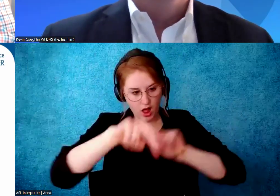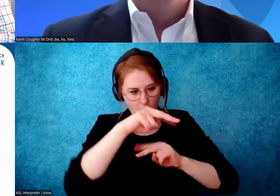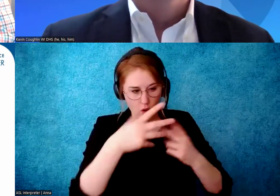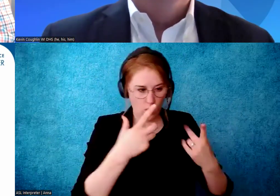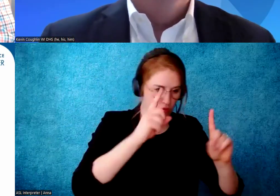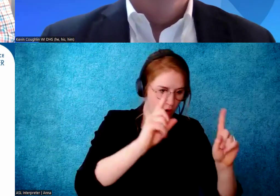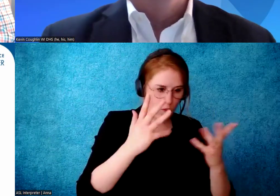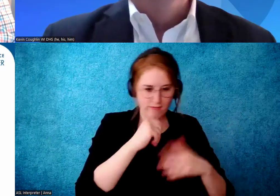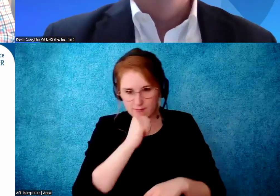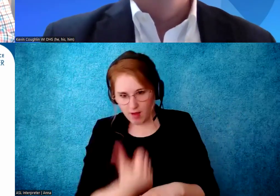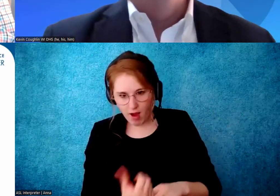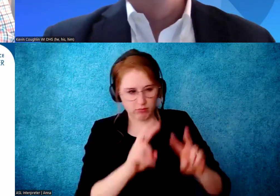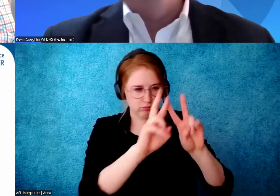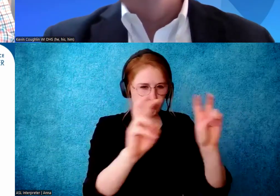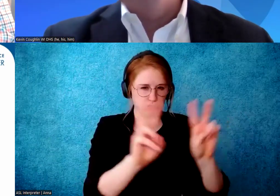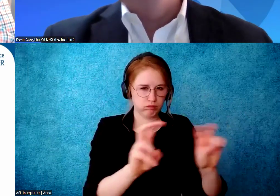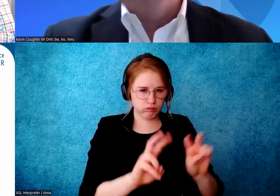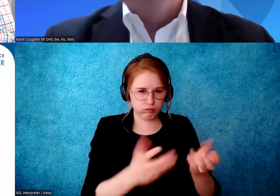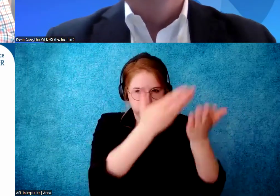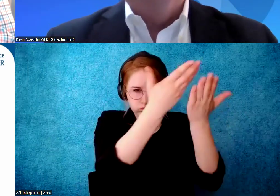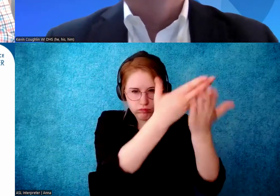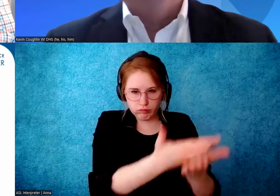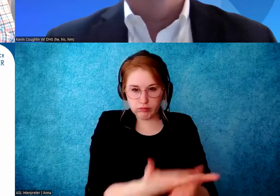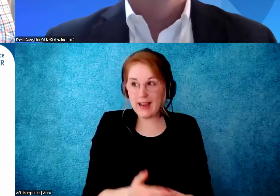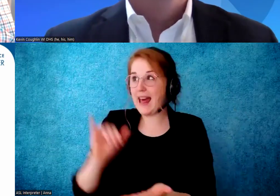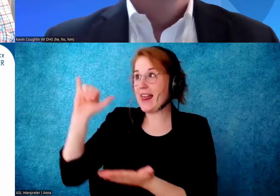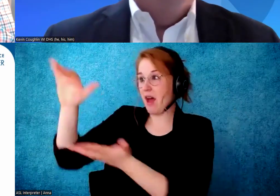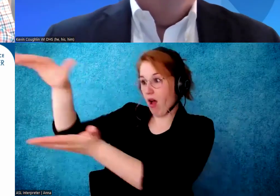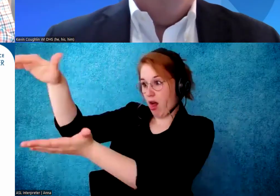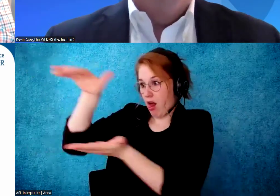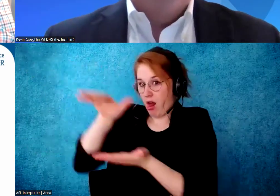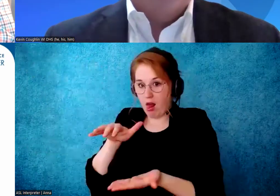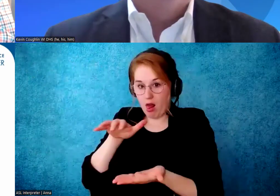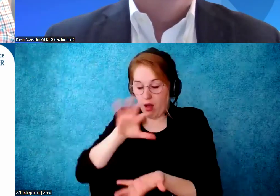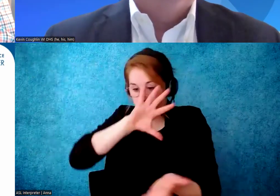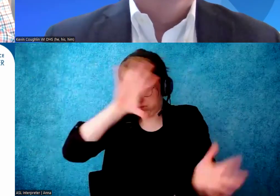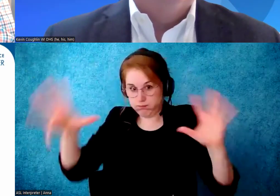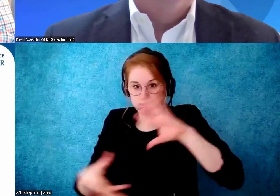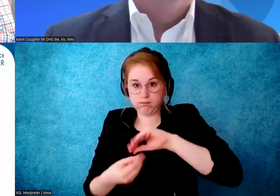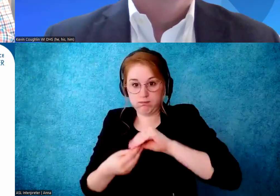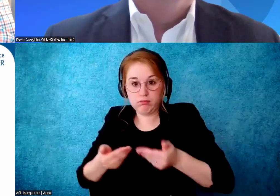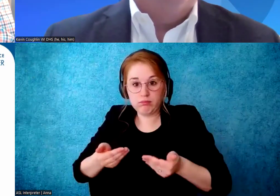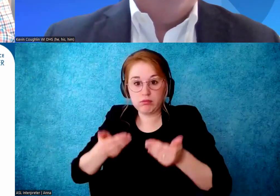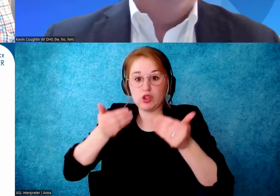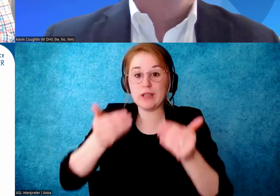And what we hope to do then is to take all of this information forward as we ask